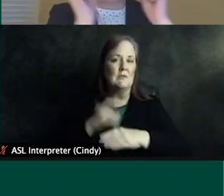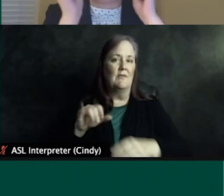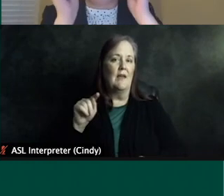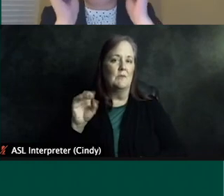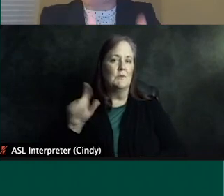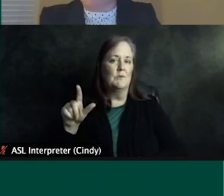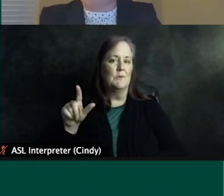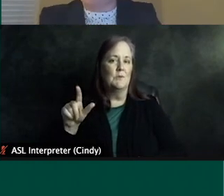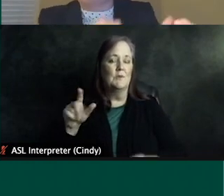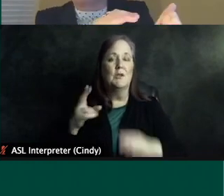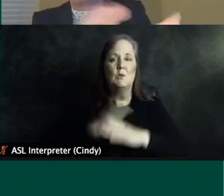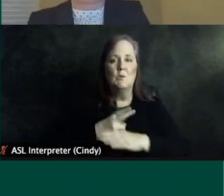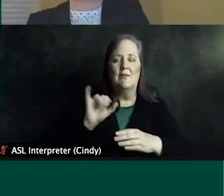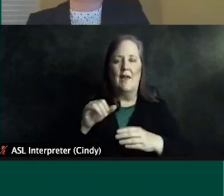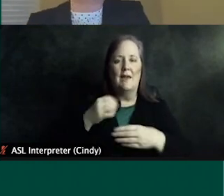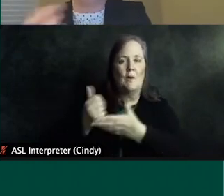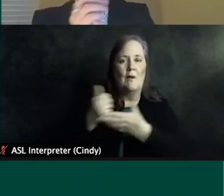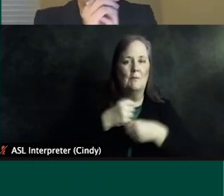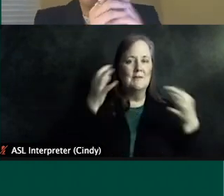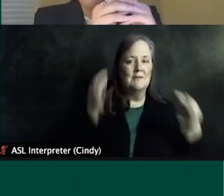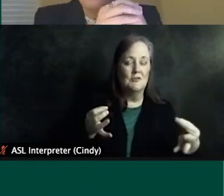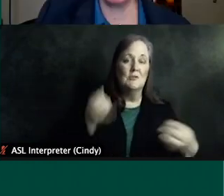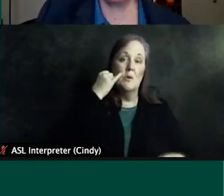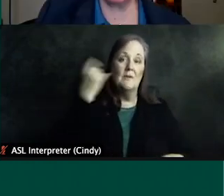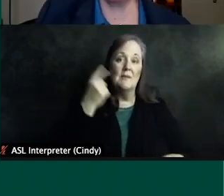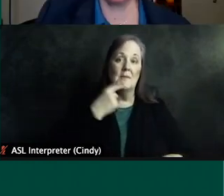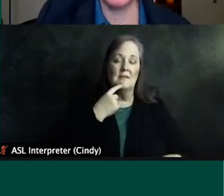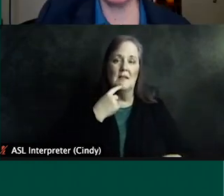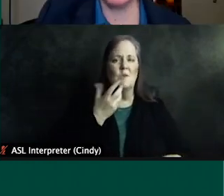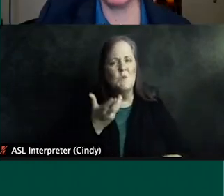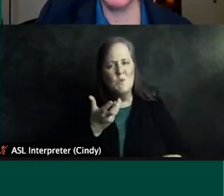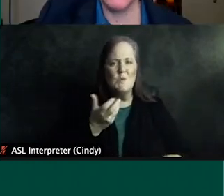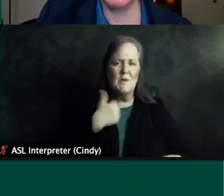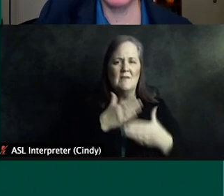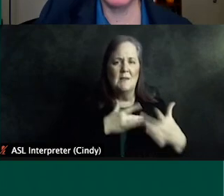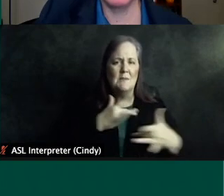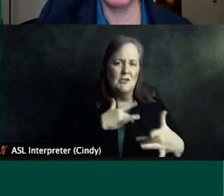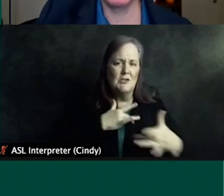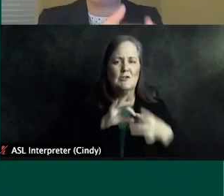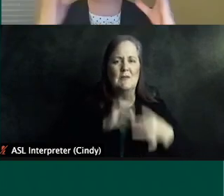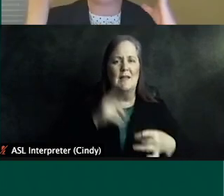You vote no if you don't. So yes means cash bail goes away?